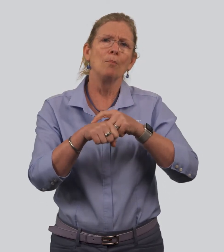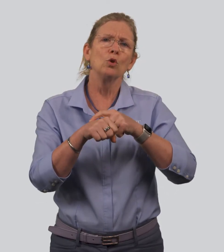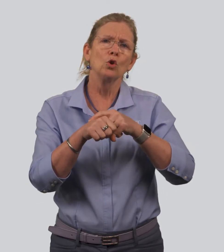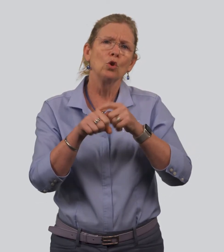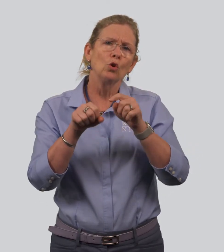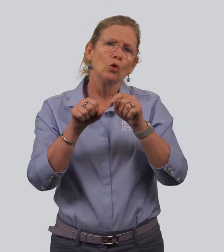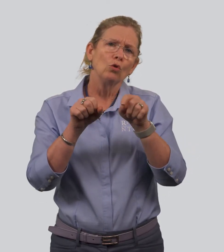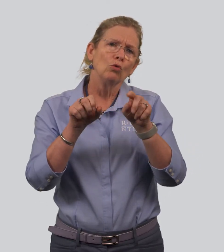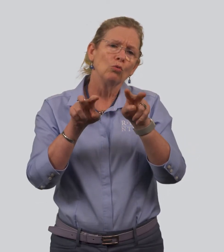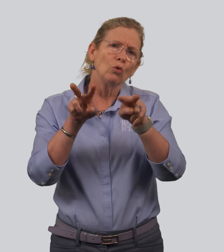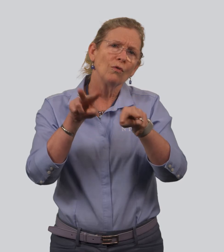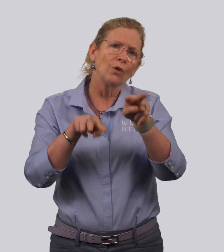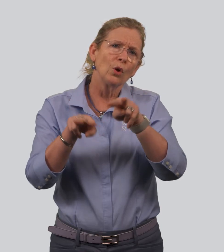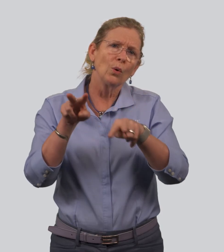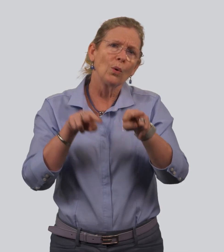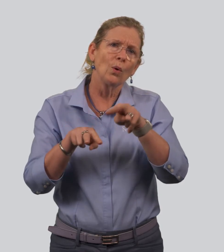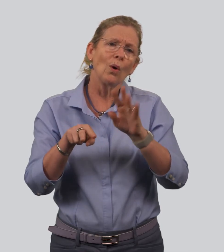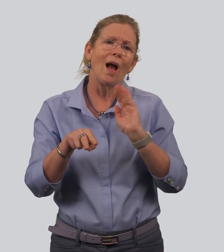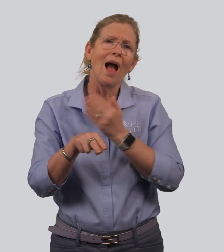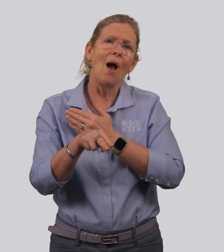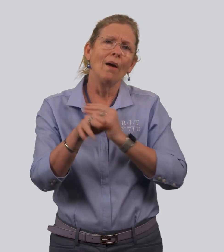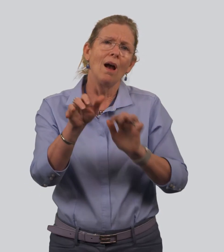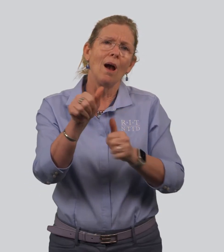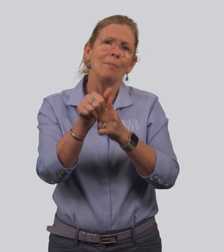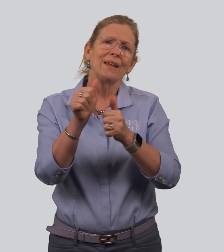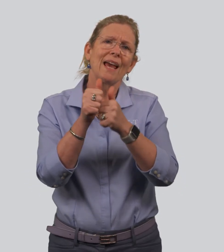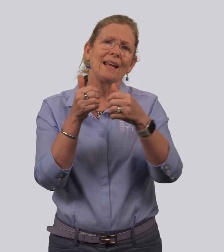Please take the time to review our updated guidelines